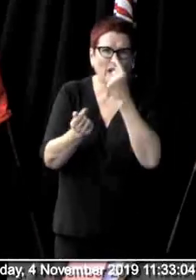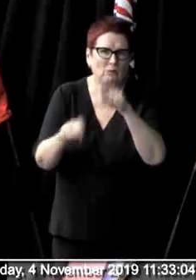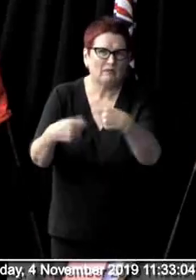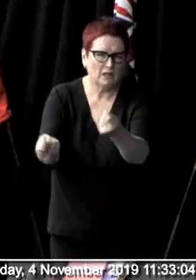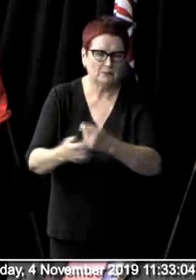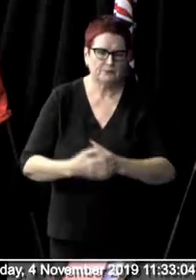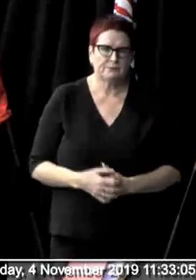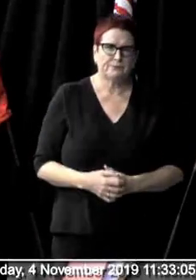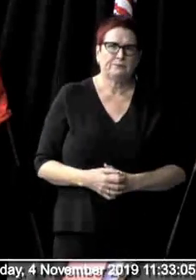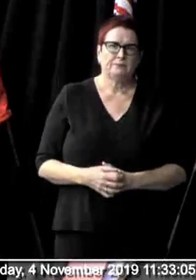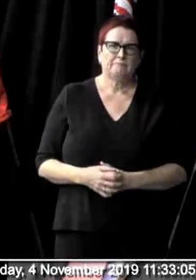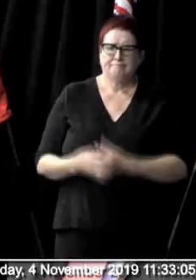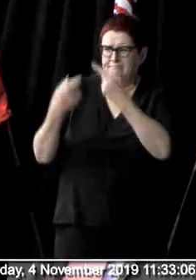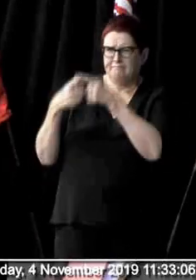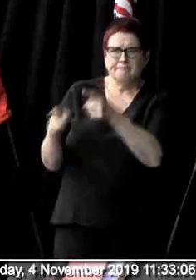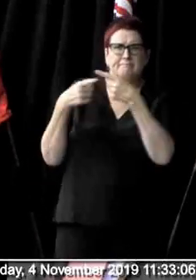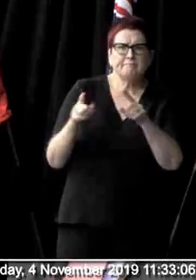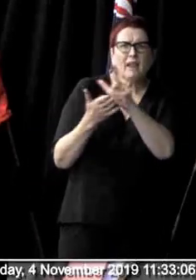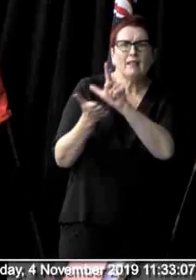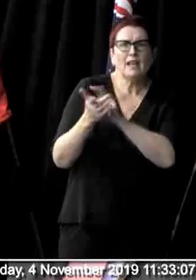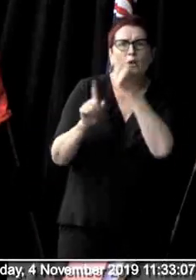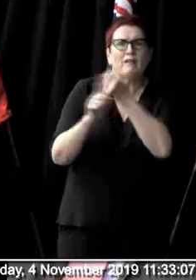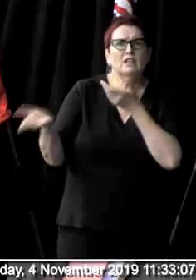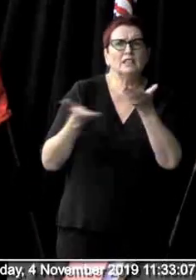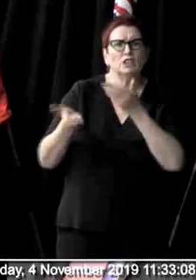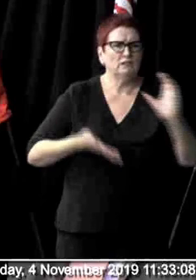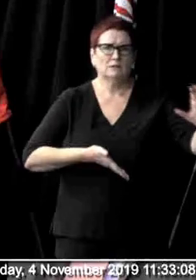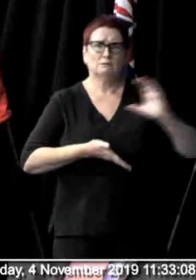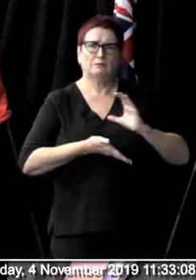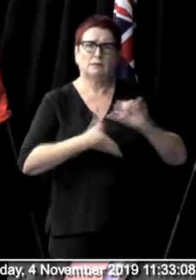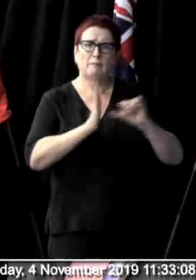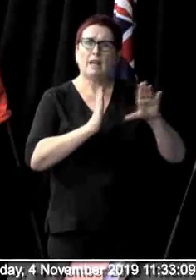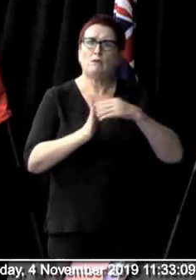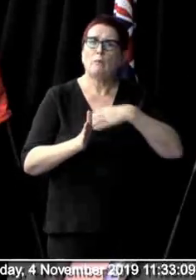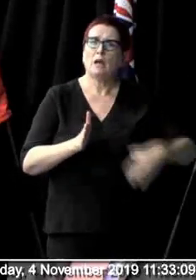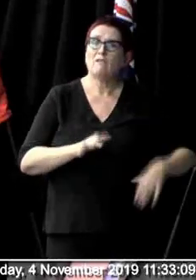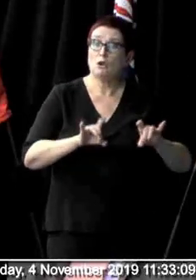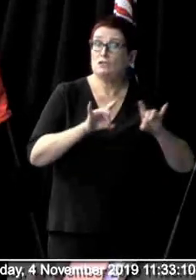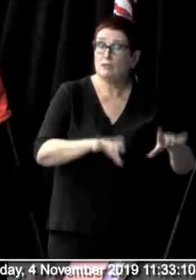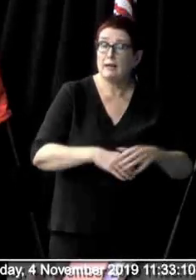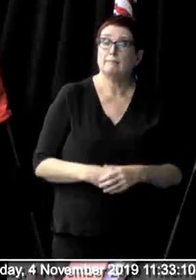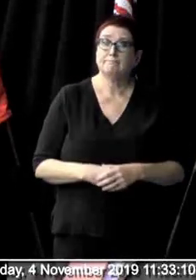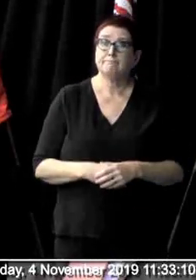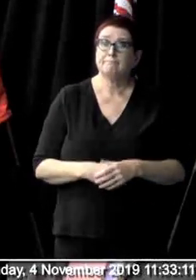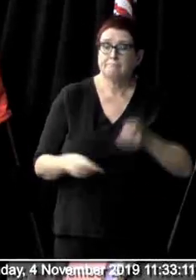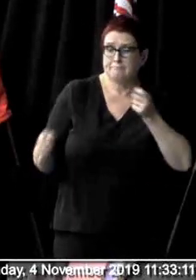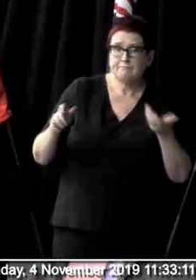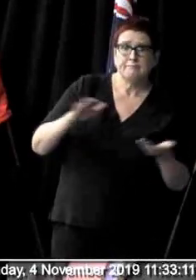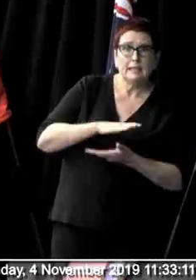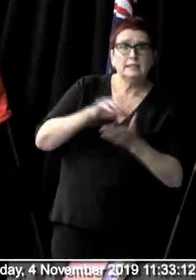A range of legal and advocacy services have been funded by the Australian Government and are being administered through Department of Social Services